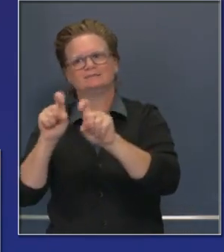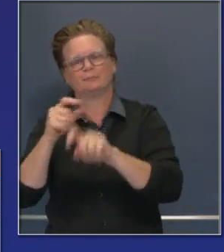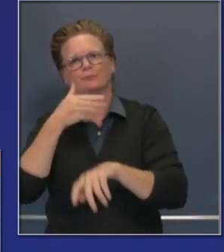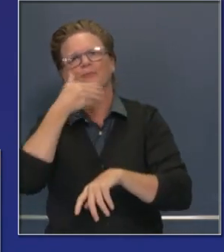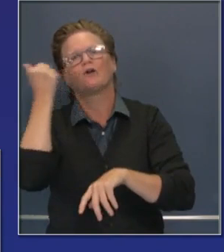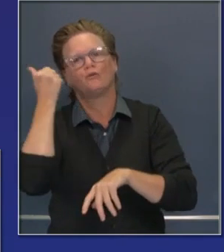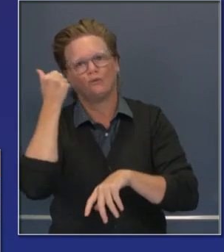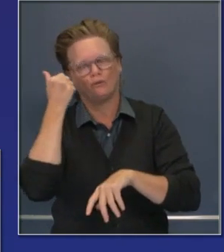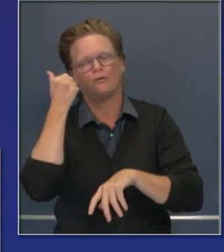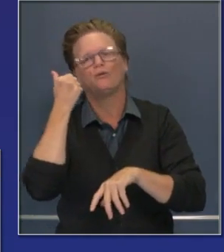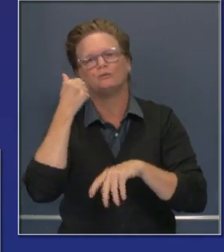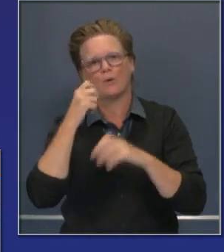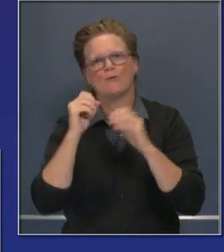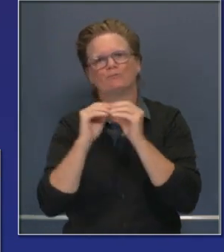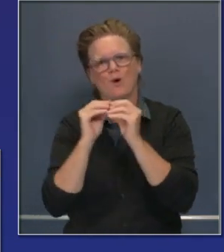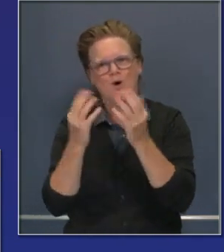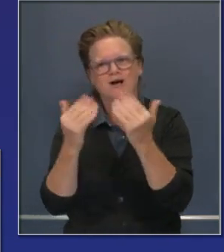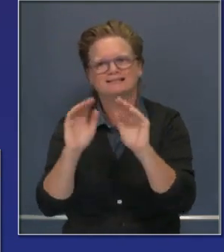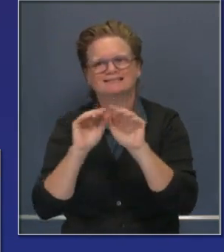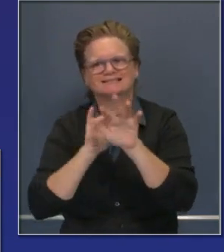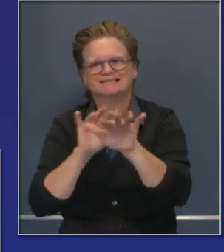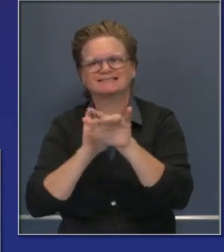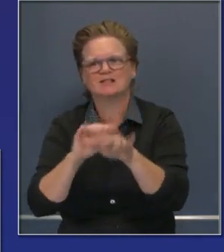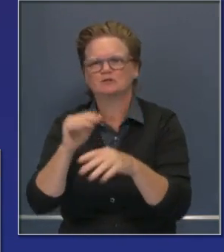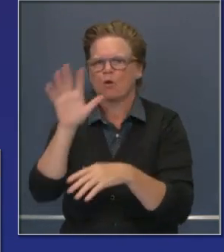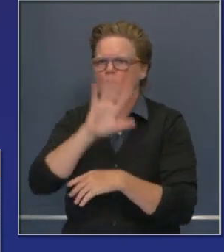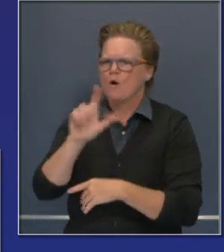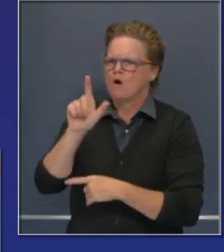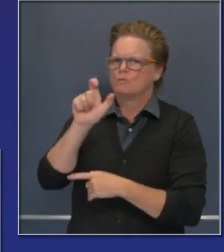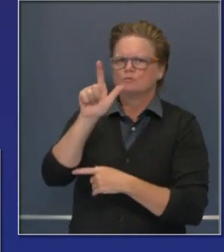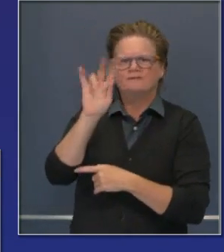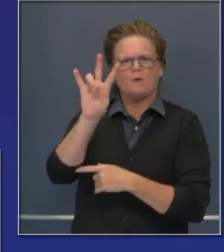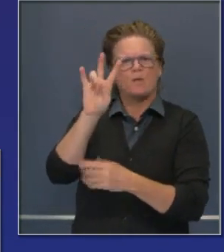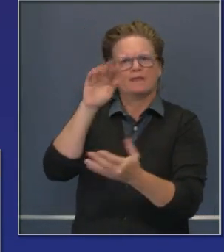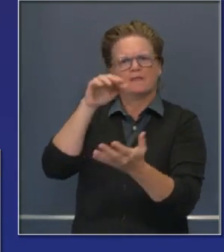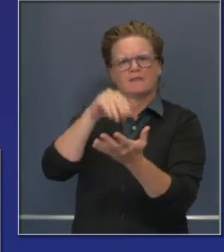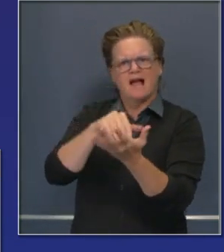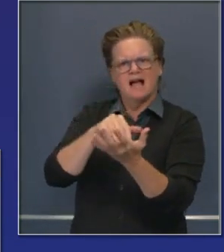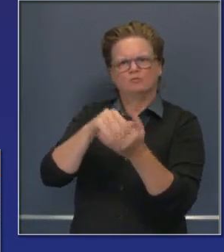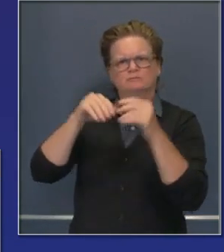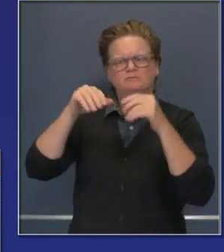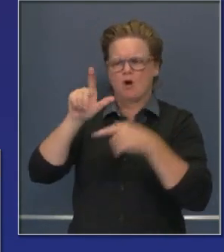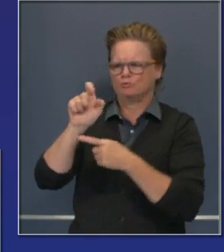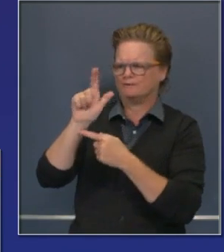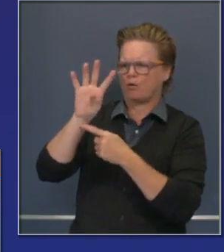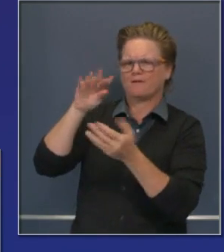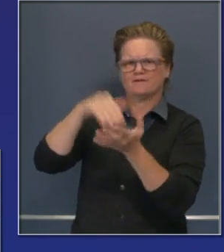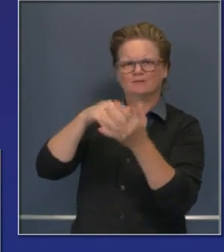WE’RE STARTING TO SEE THOSE NUMBERS GO BACK UP NOW JUST SHY OF A HUNDRED AND TWENTY FOUR.